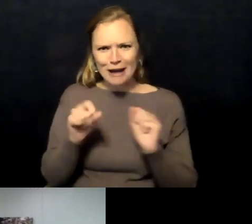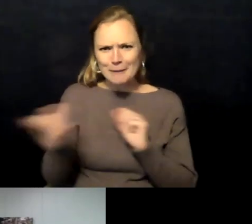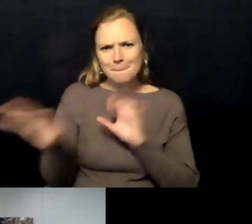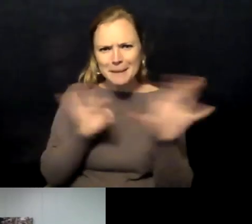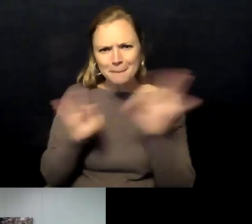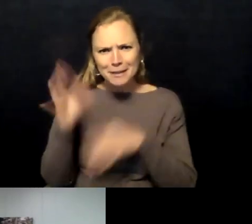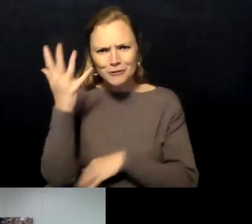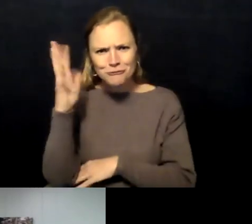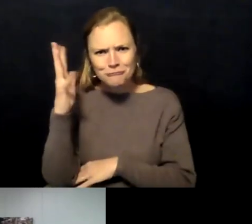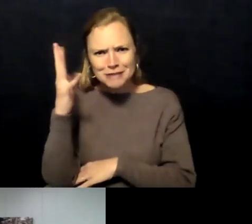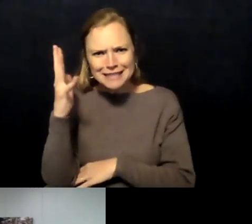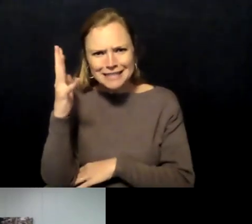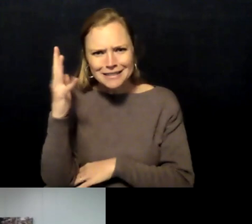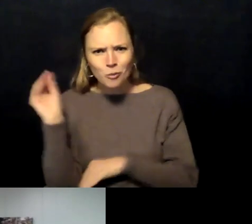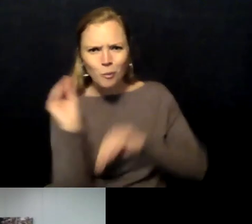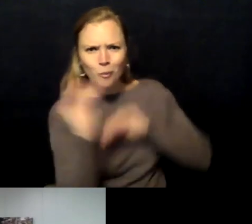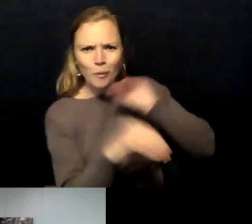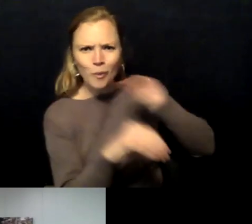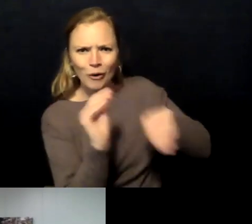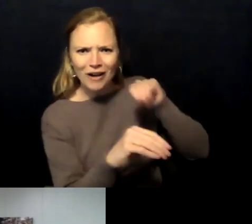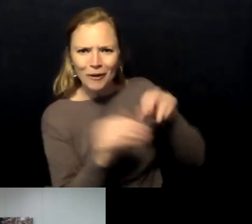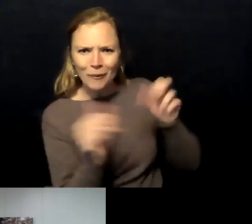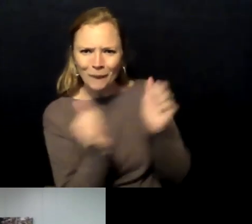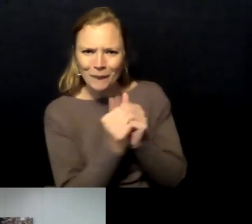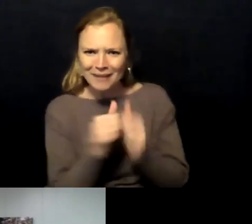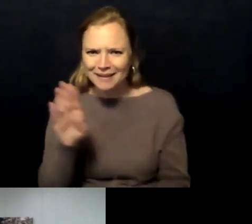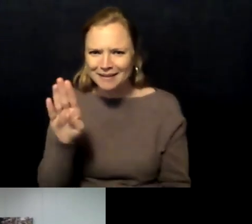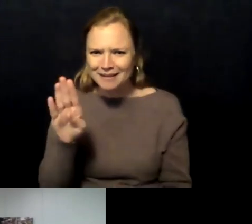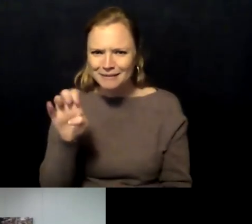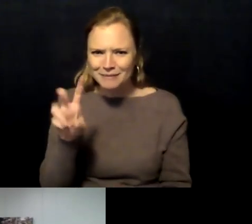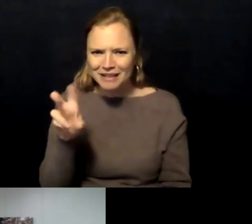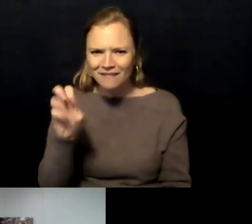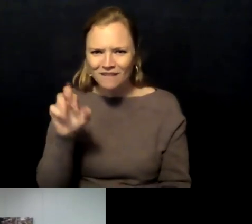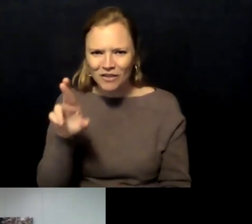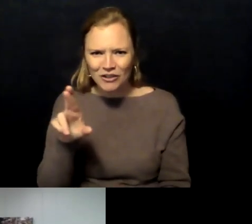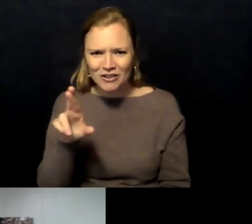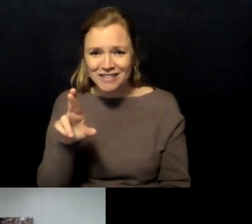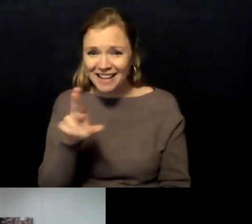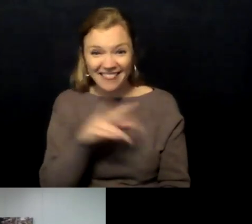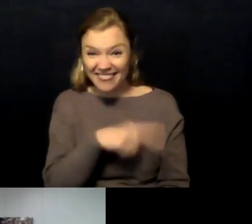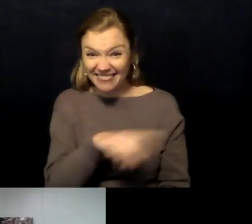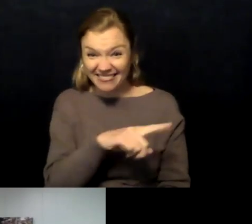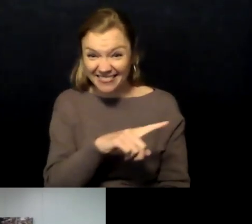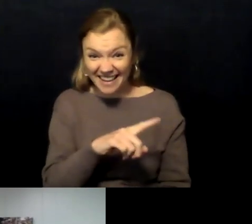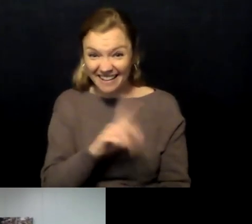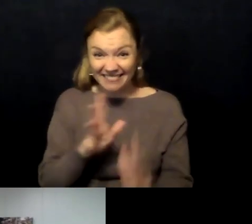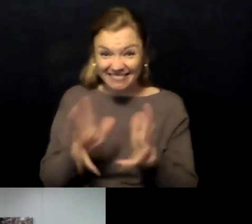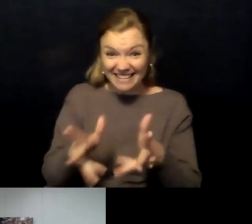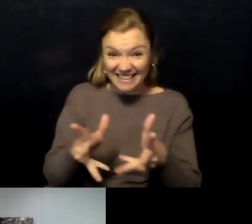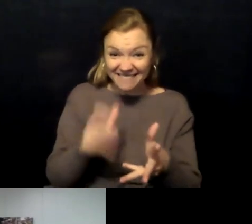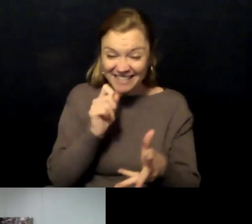that was right? Wonderful. Alright so we have tons of